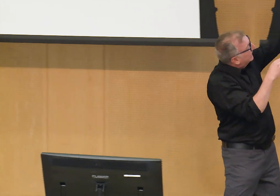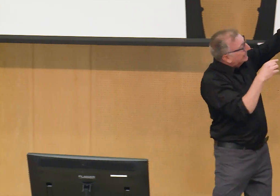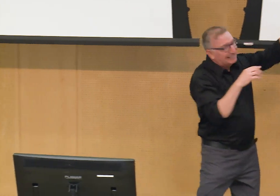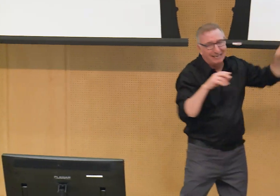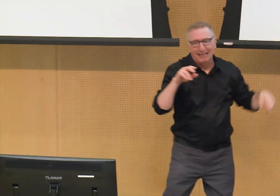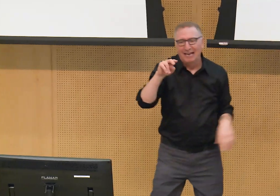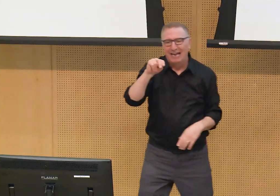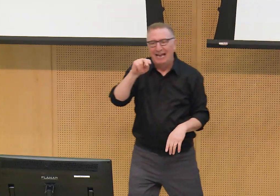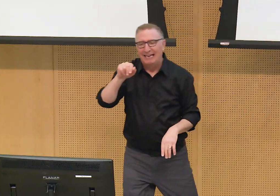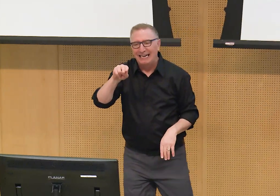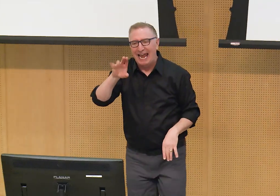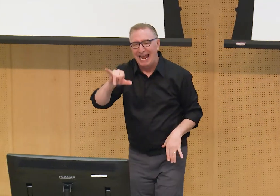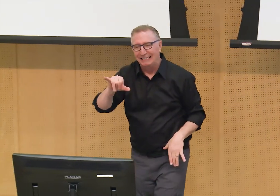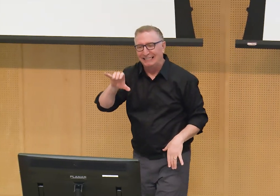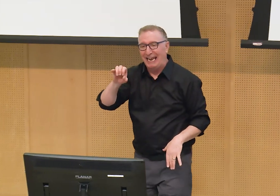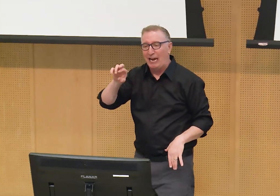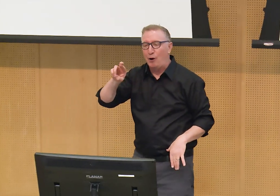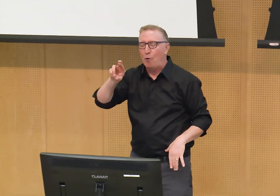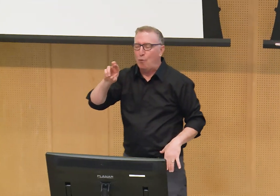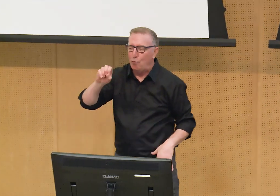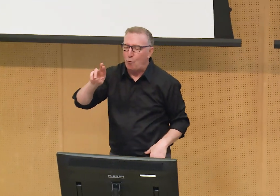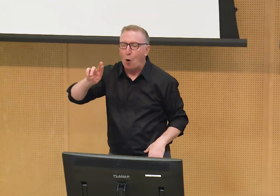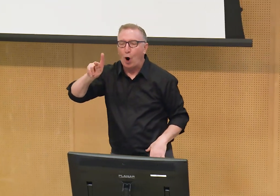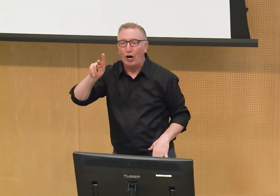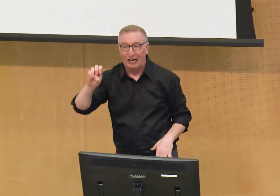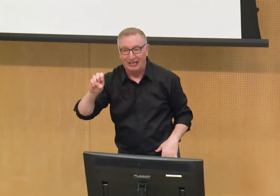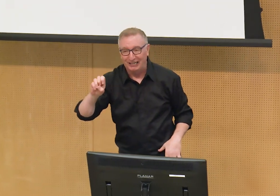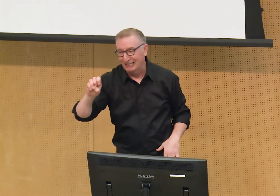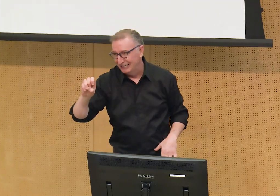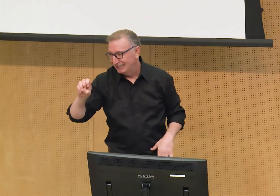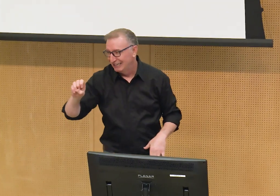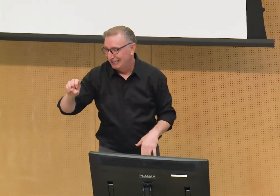Ellie is the woman-- the woman sitting next to Ellie is Nancy Rourke.